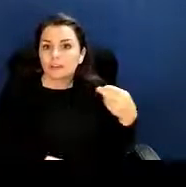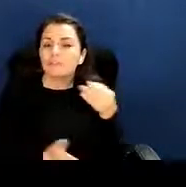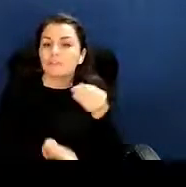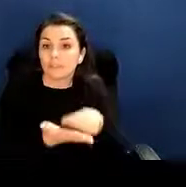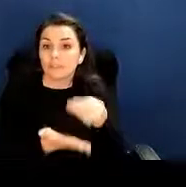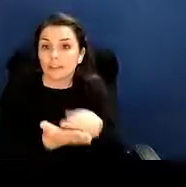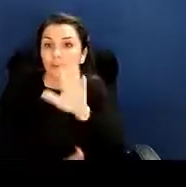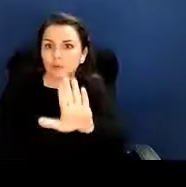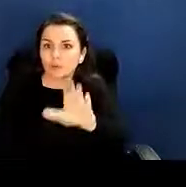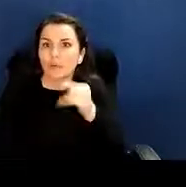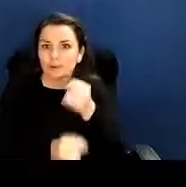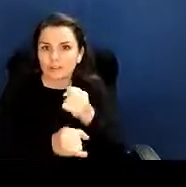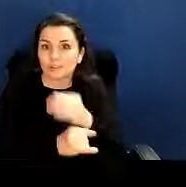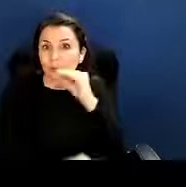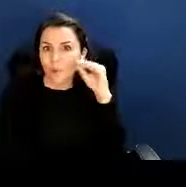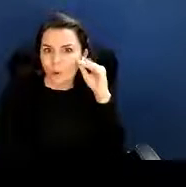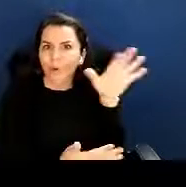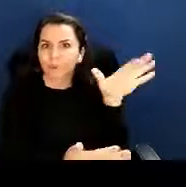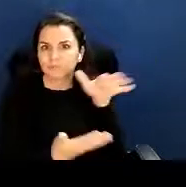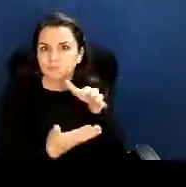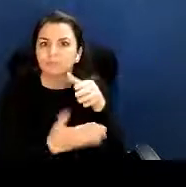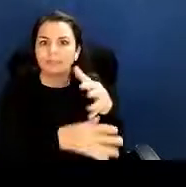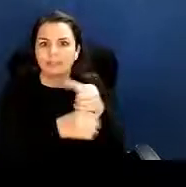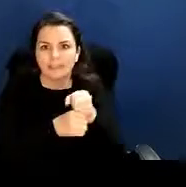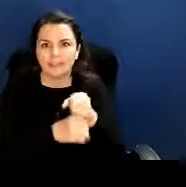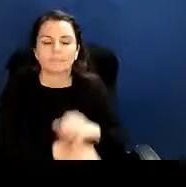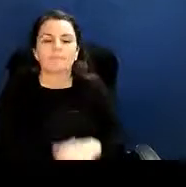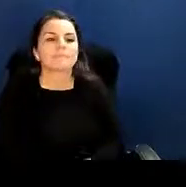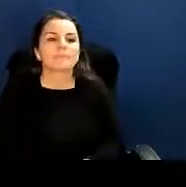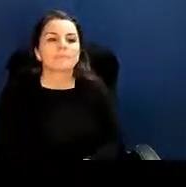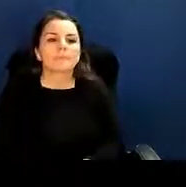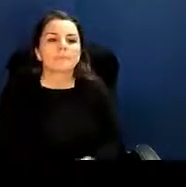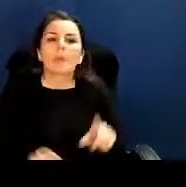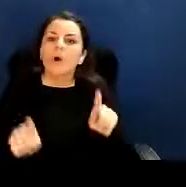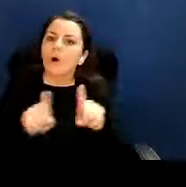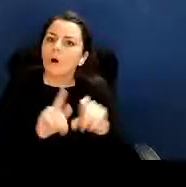I wanted to make one more important point about institutional eligibility.